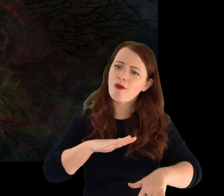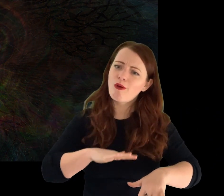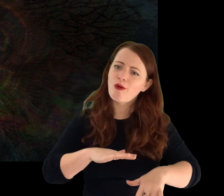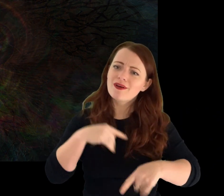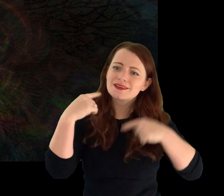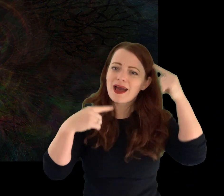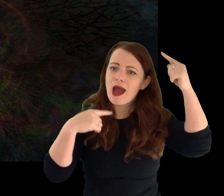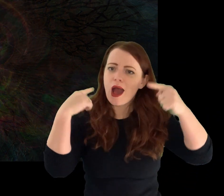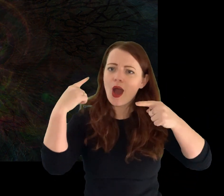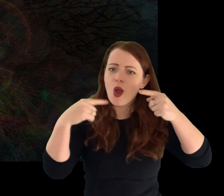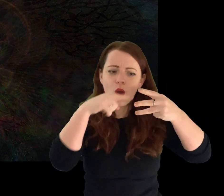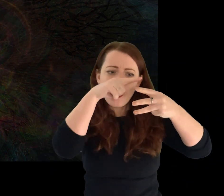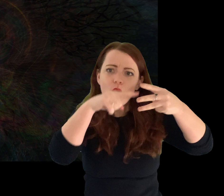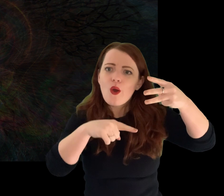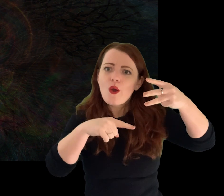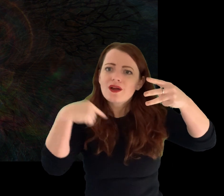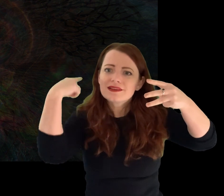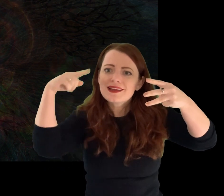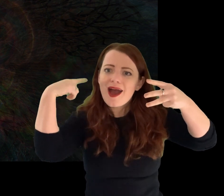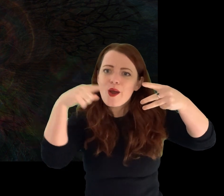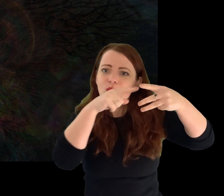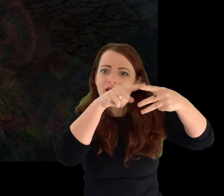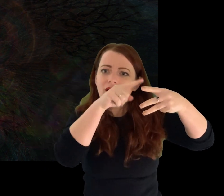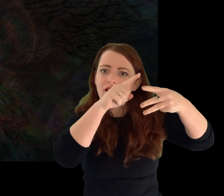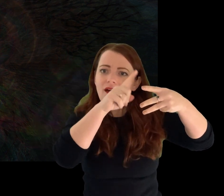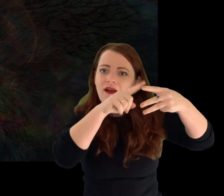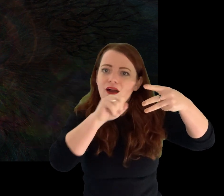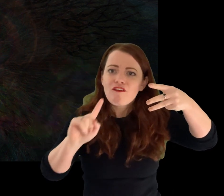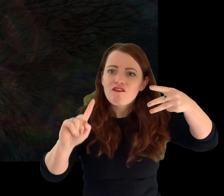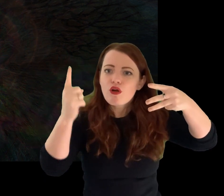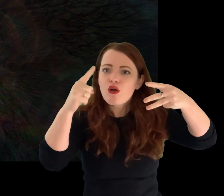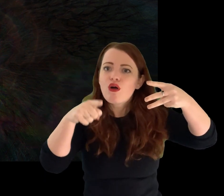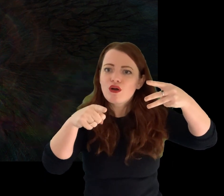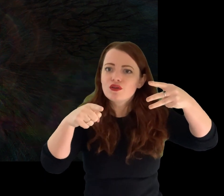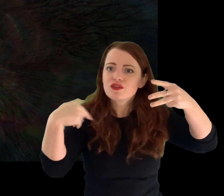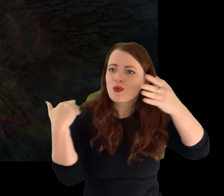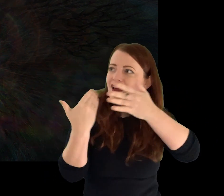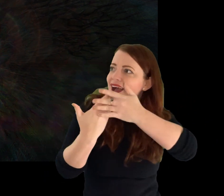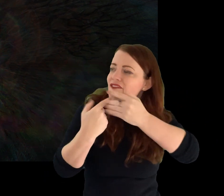One part of the three sounds that made the first sound That was ever sounded